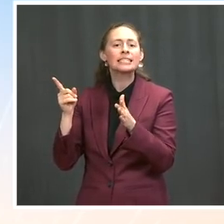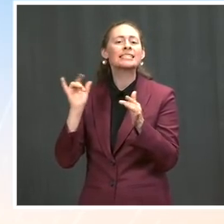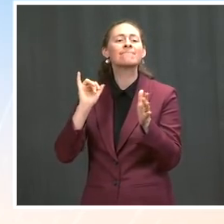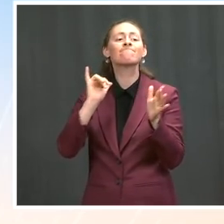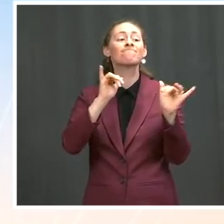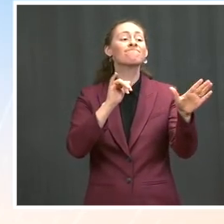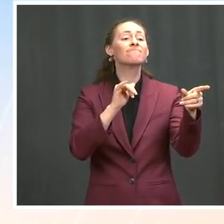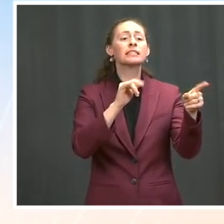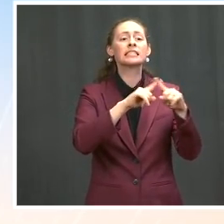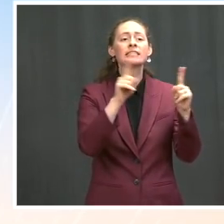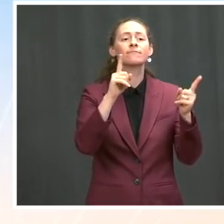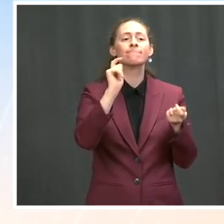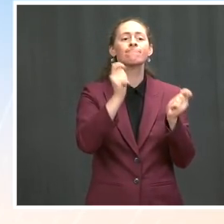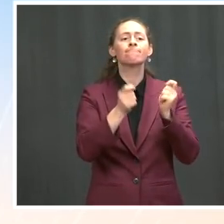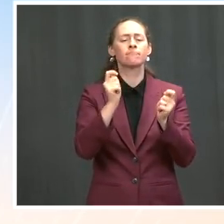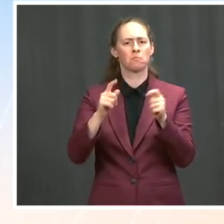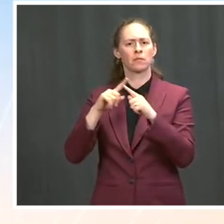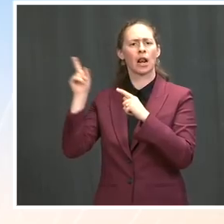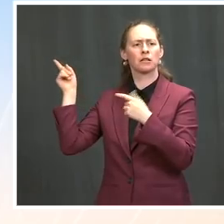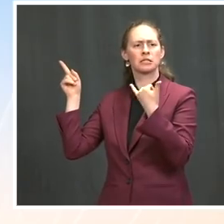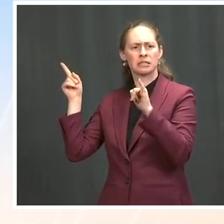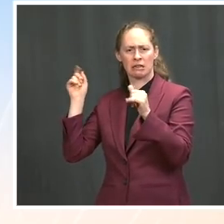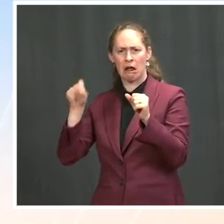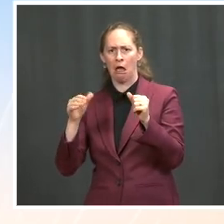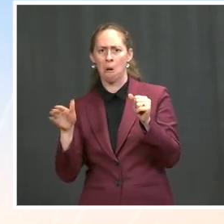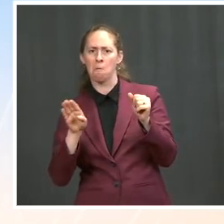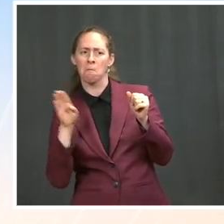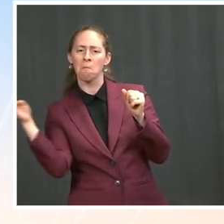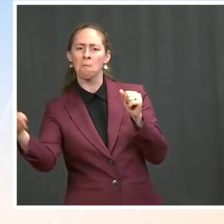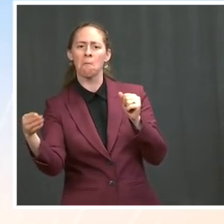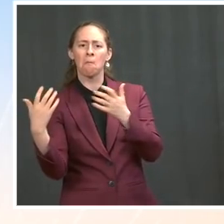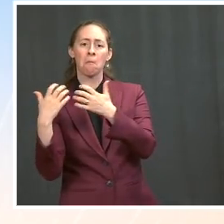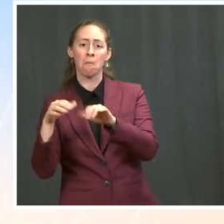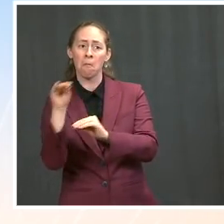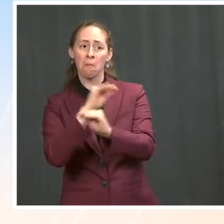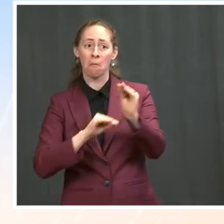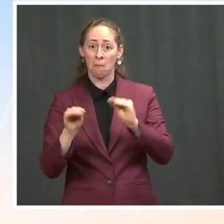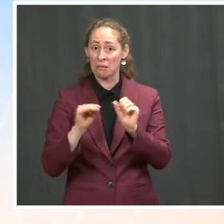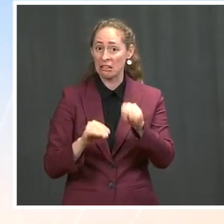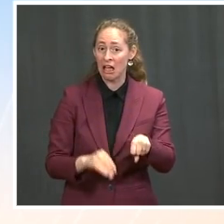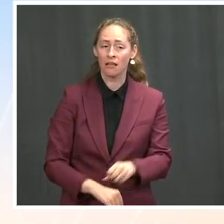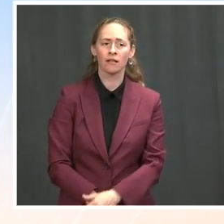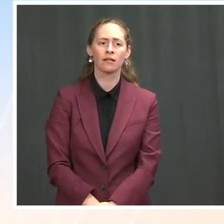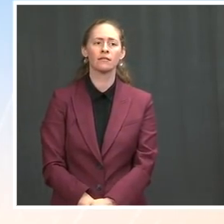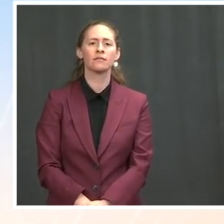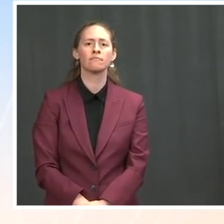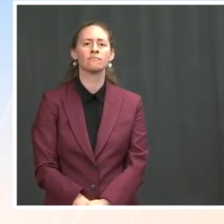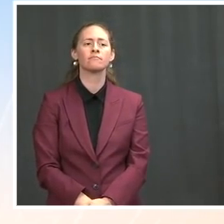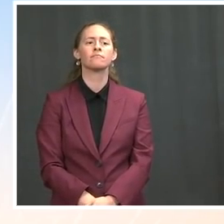to get those policies enacted? Ms. Psaki: There are a lot of vehicles to move his bold ideas forward. The Press: On Medicare,